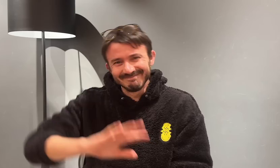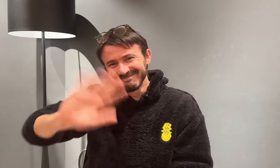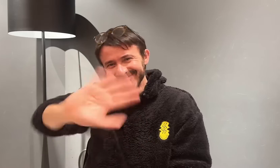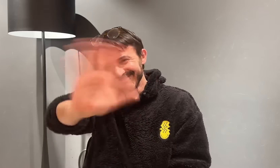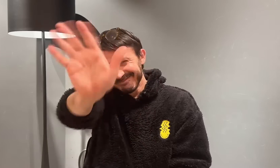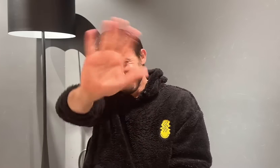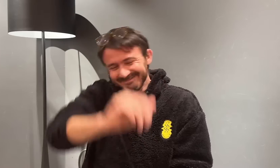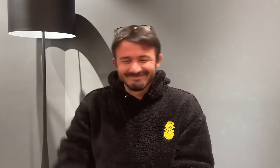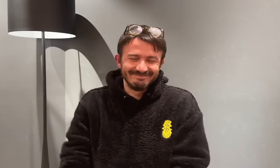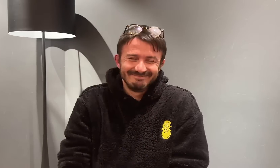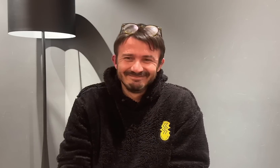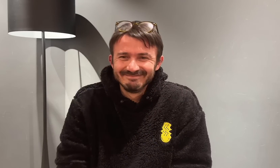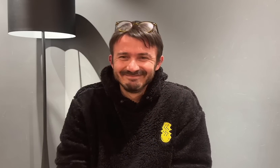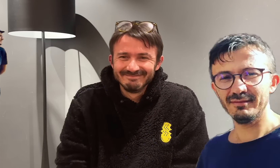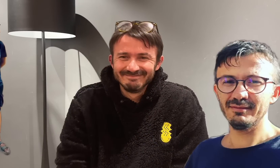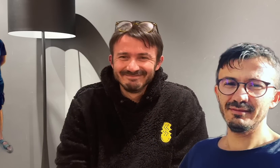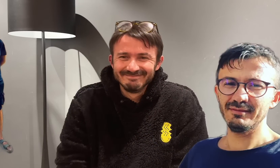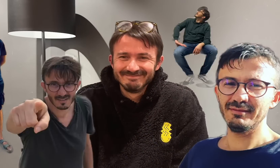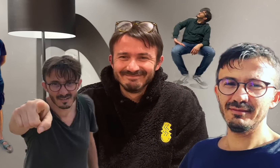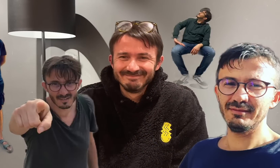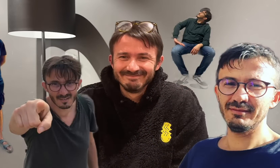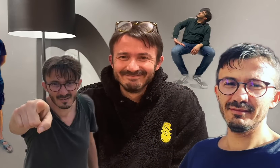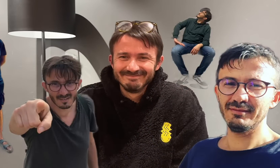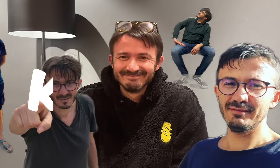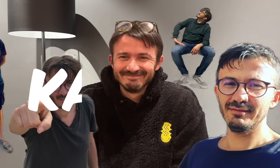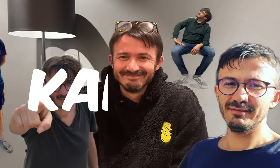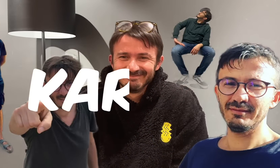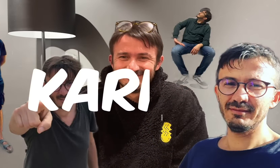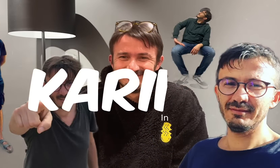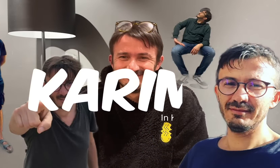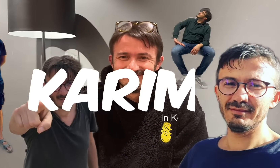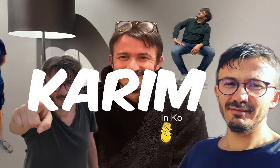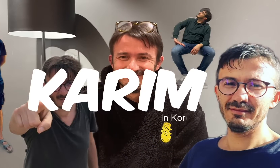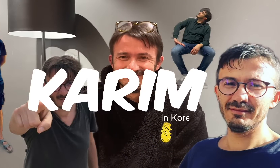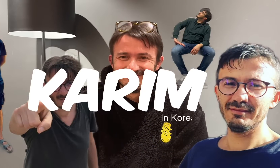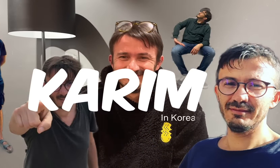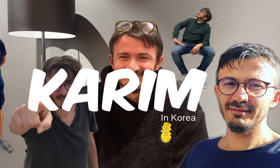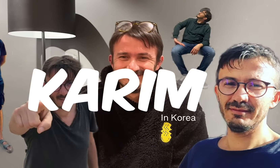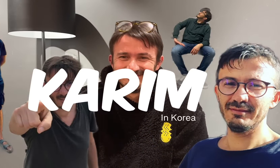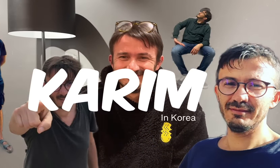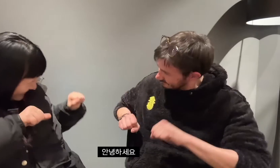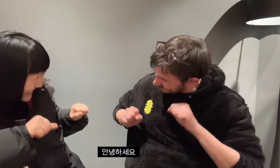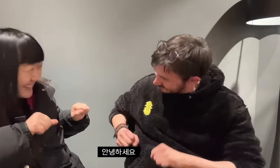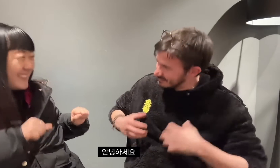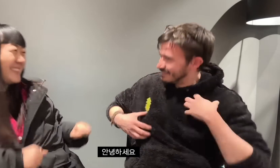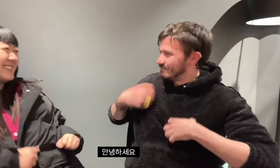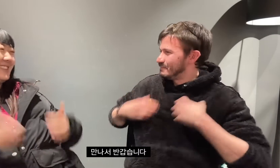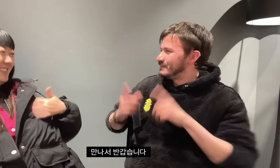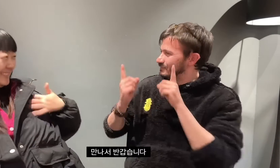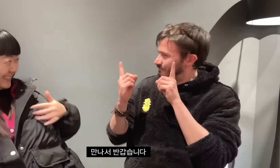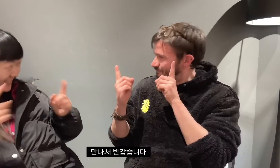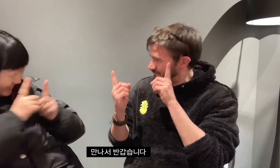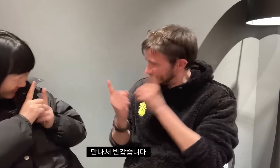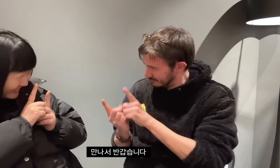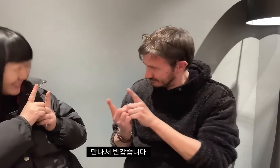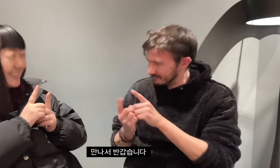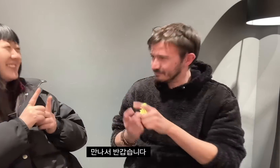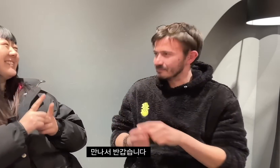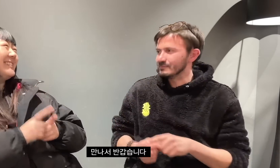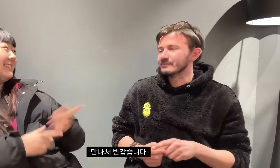Karim! nice to meet you